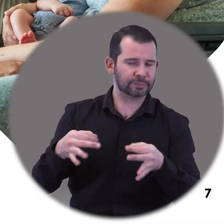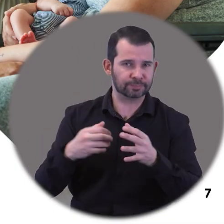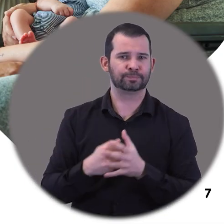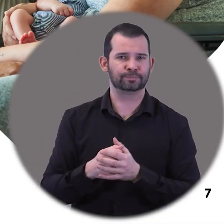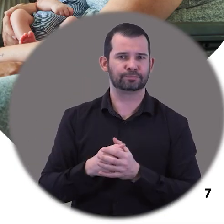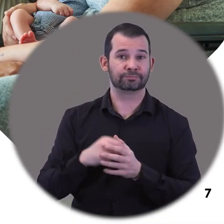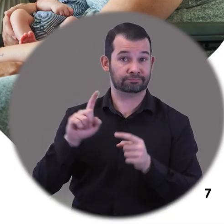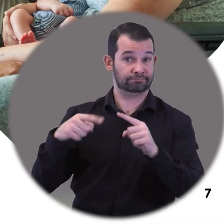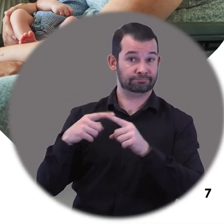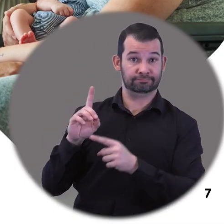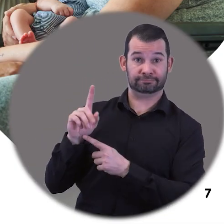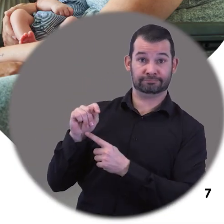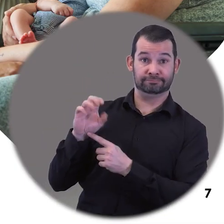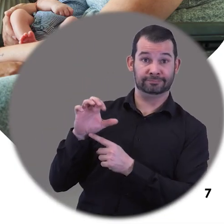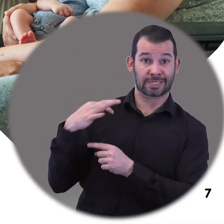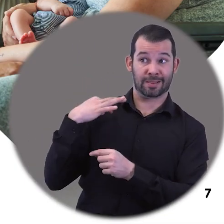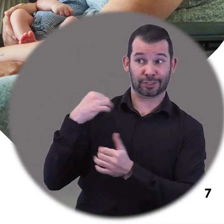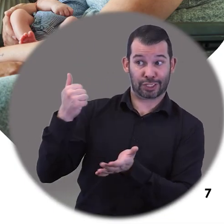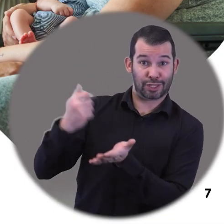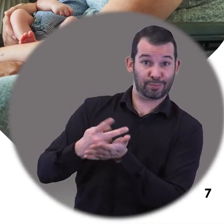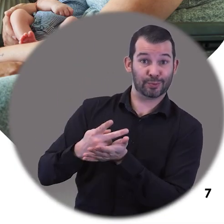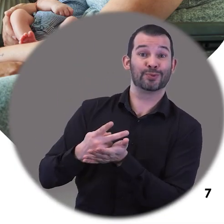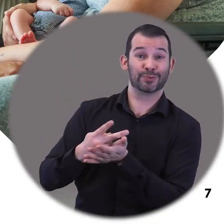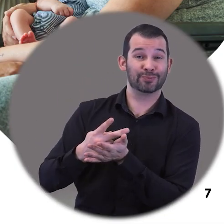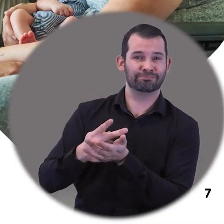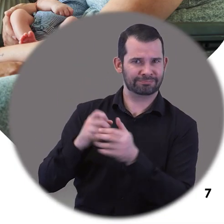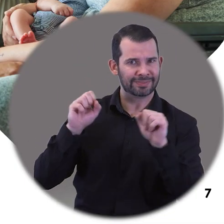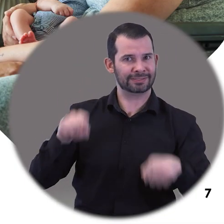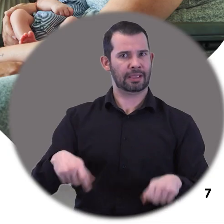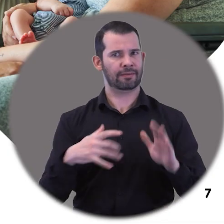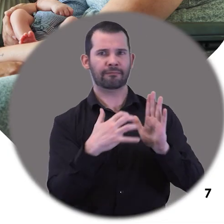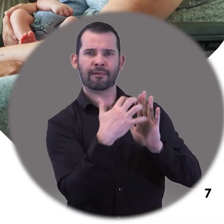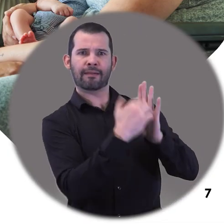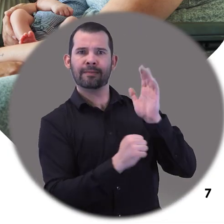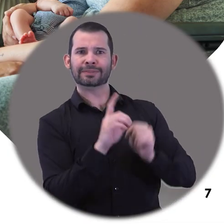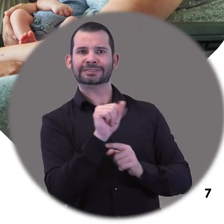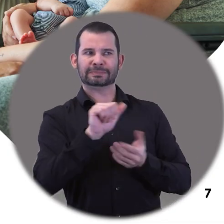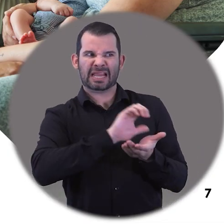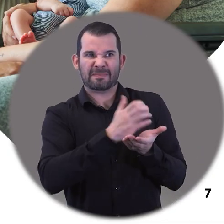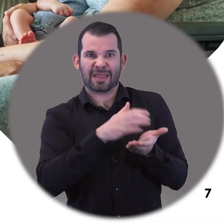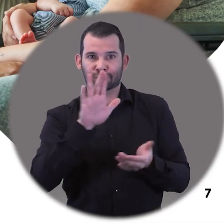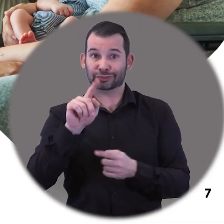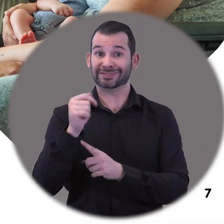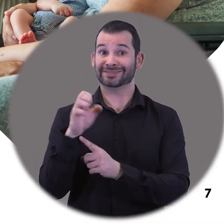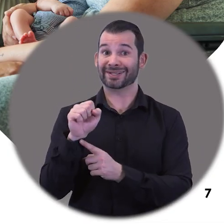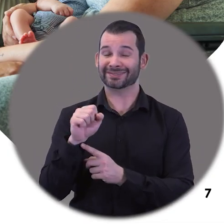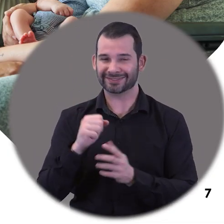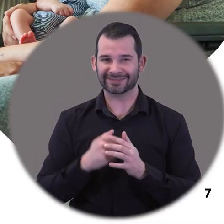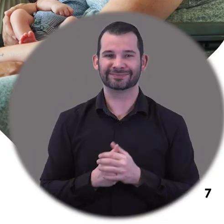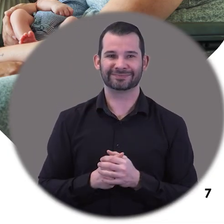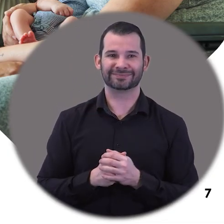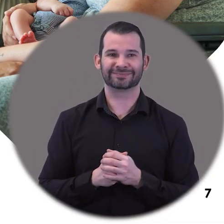Once your DTC application is approved, you can claim the disability amount on your taxes.